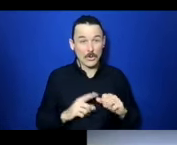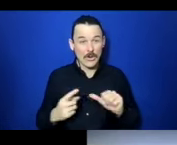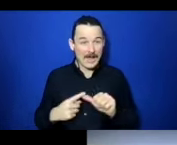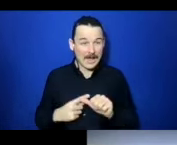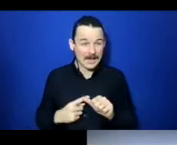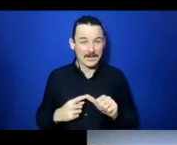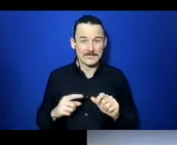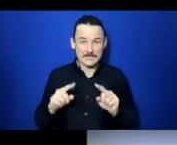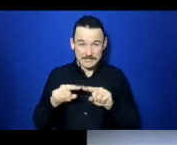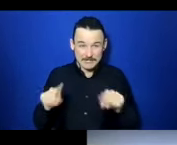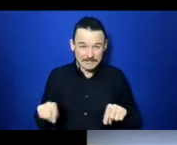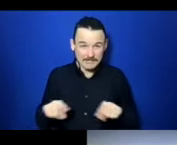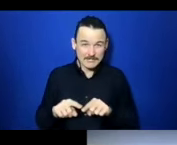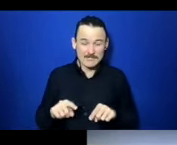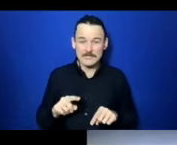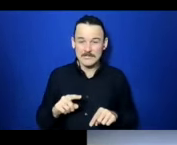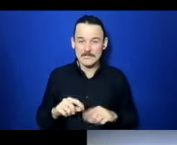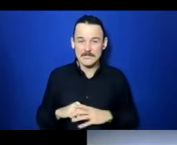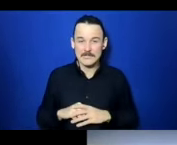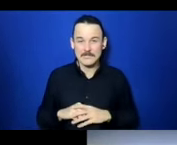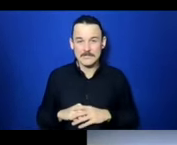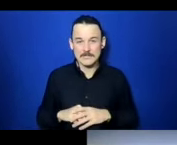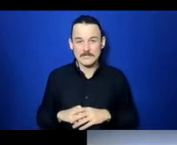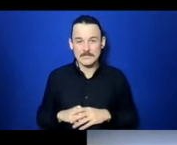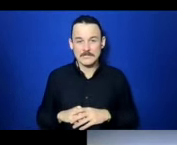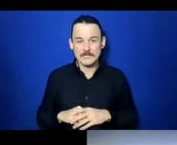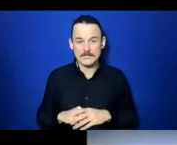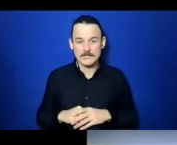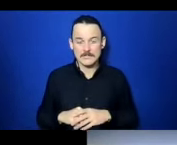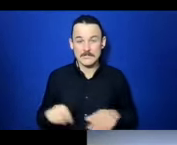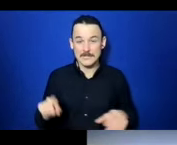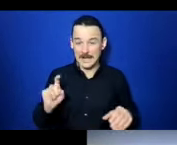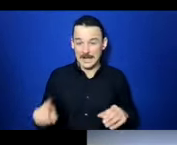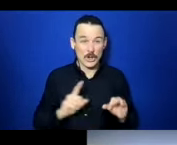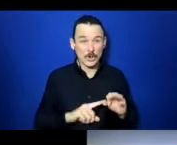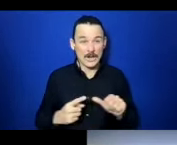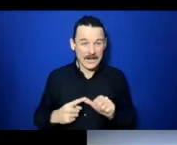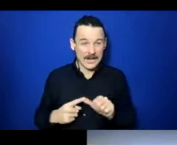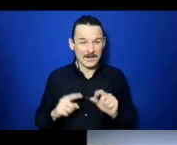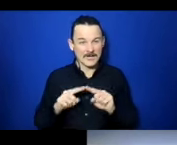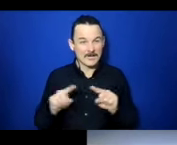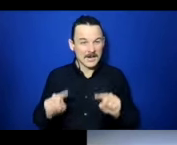in your panel down down below. Click on the Q&A button and type your question in there